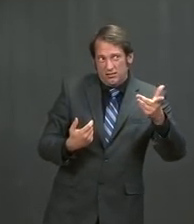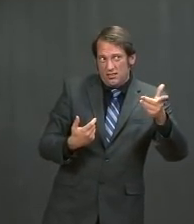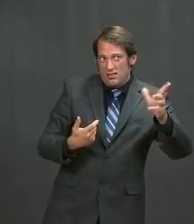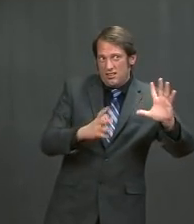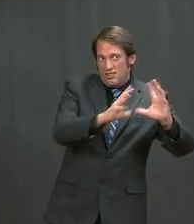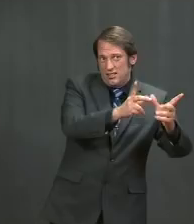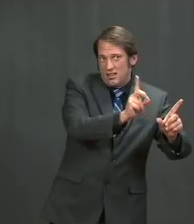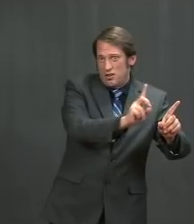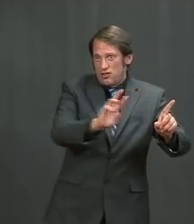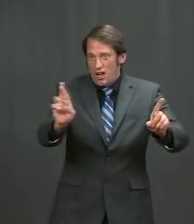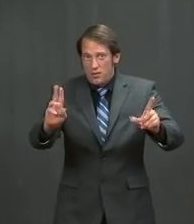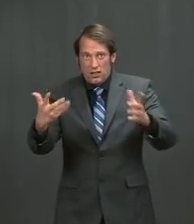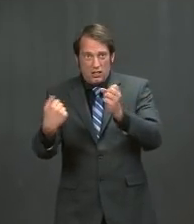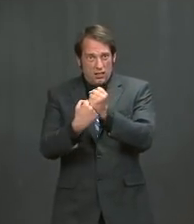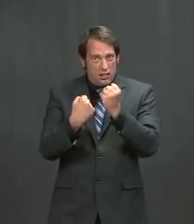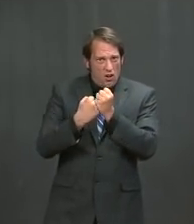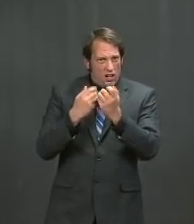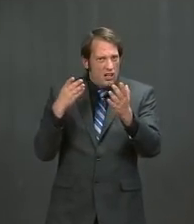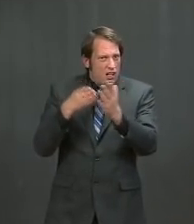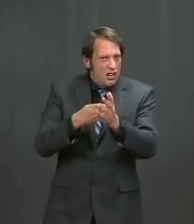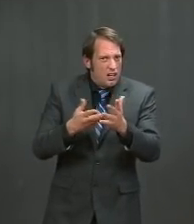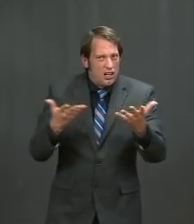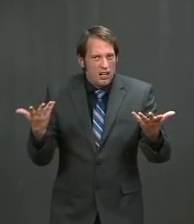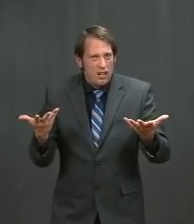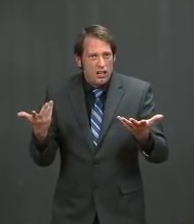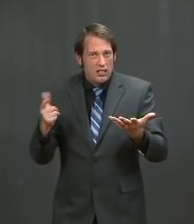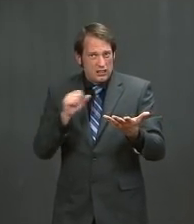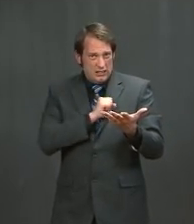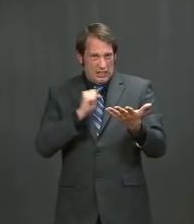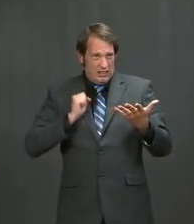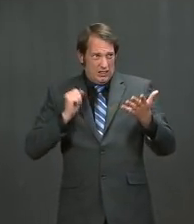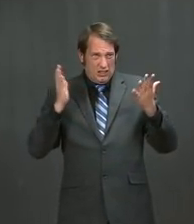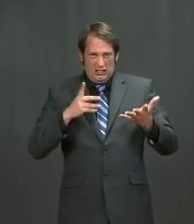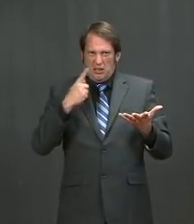that it would be an easy bipartisan win if the bill were more narrowly focused.